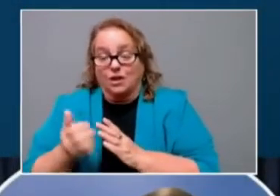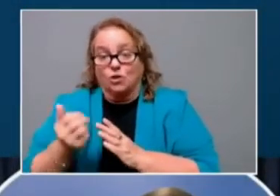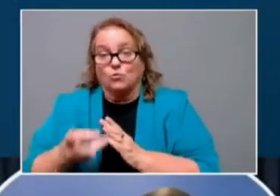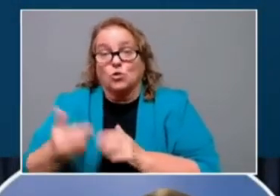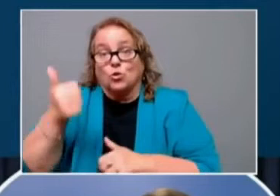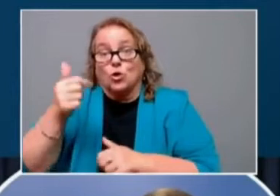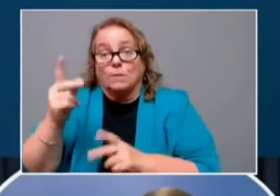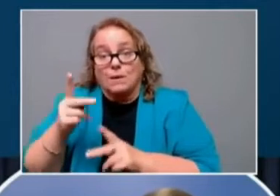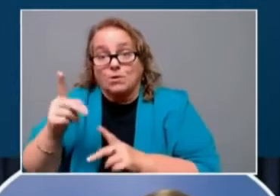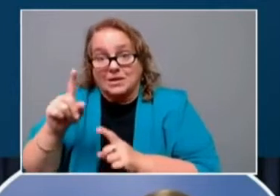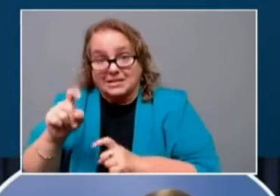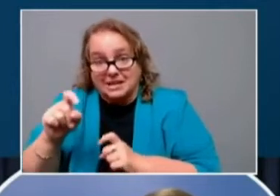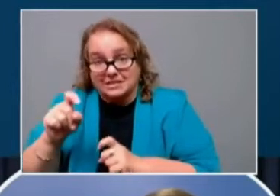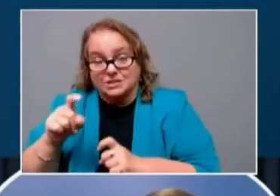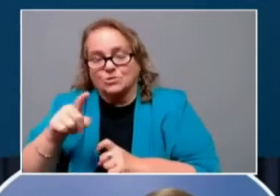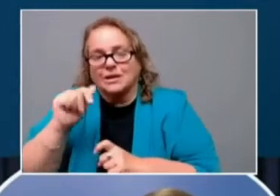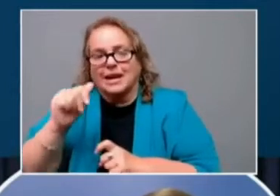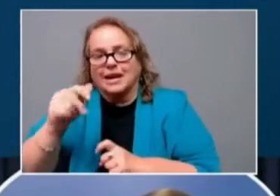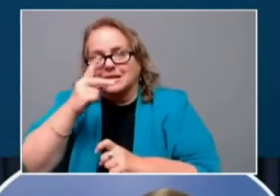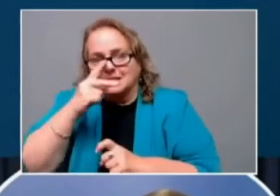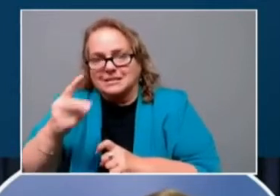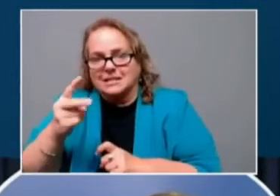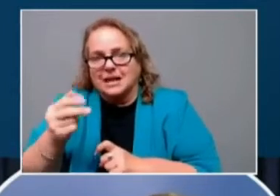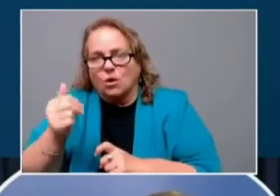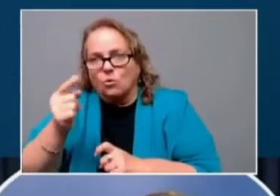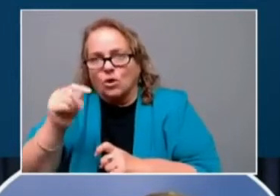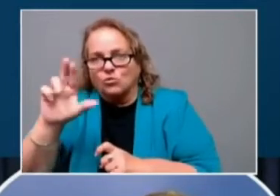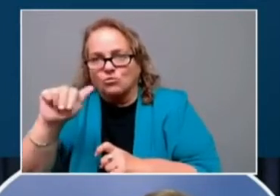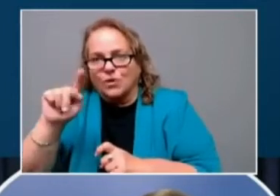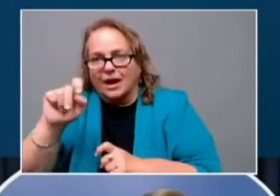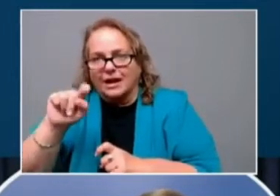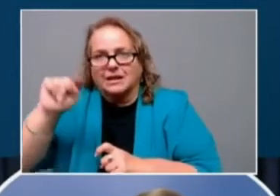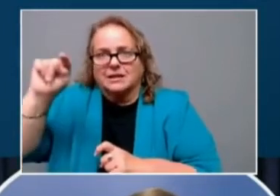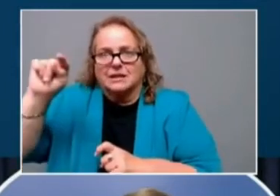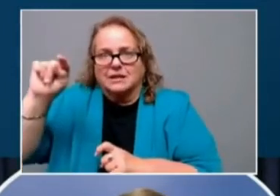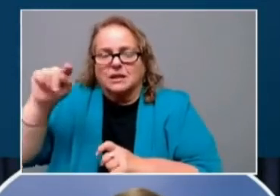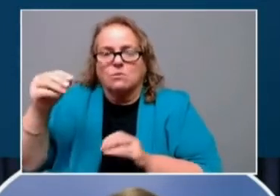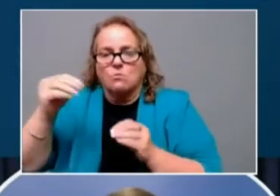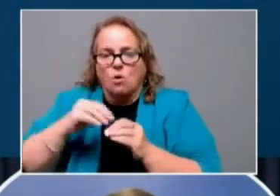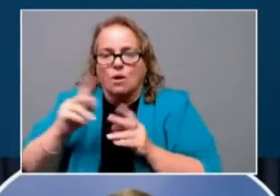weekend, more people that are sick are getting tested and you're getting a